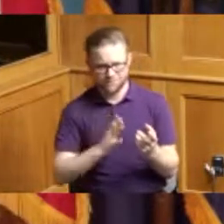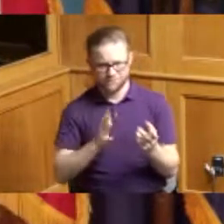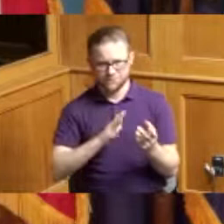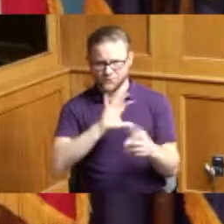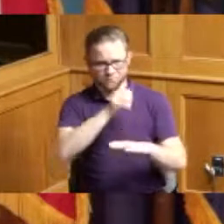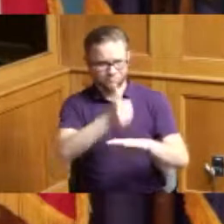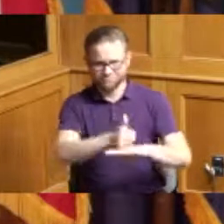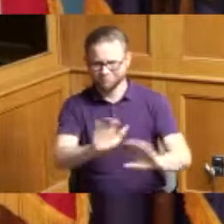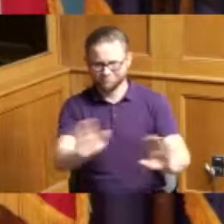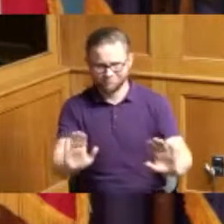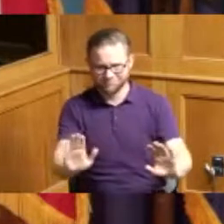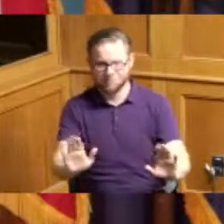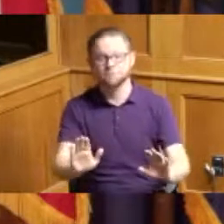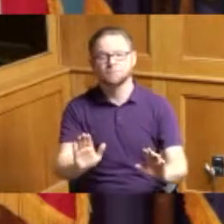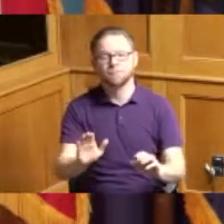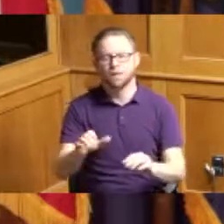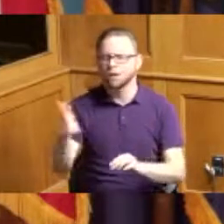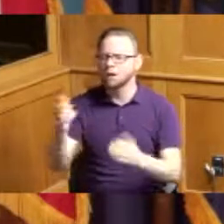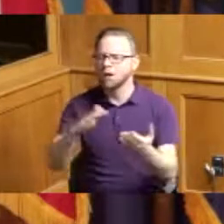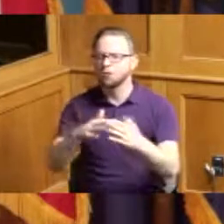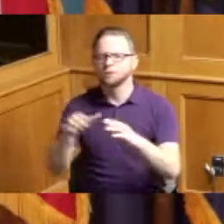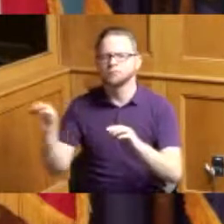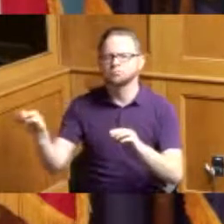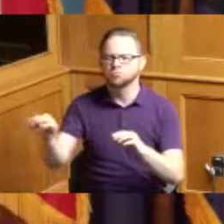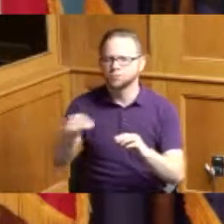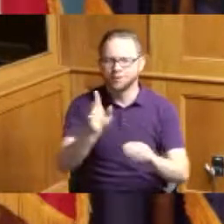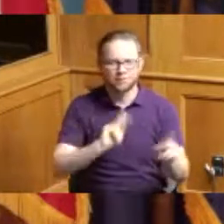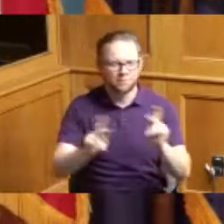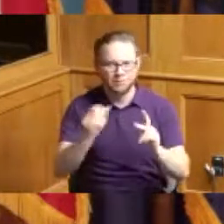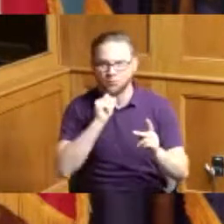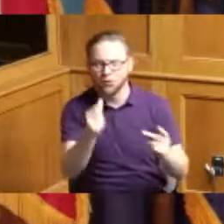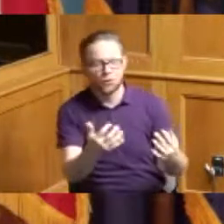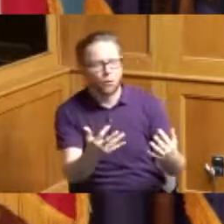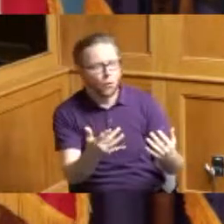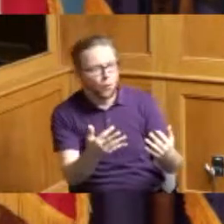and we've seen in other cities that the people don't wait for organized thing they coming out